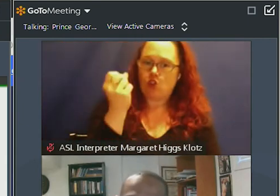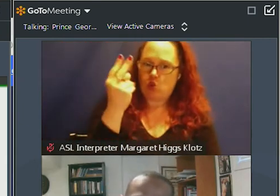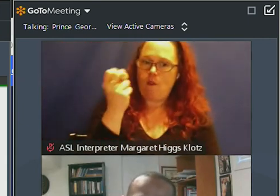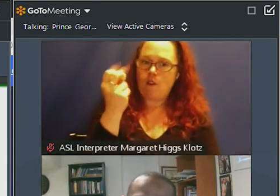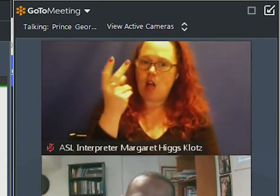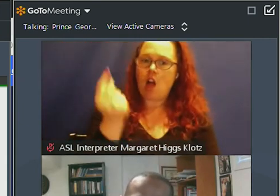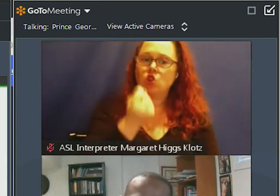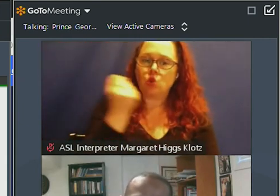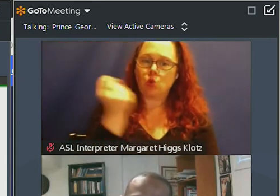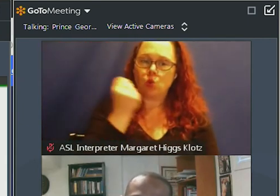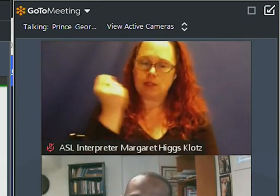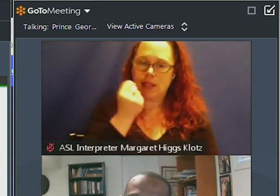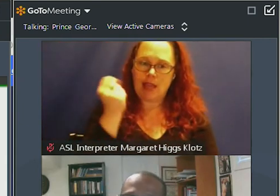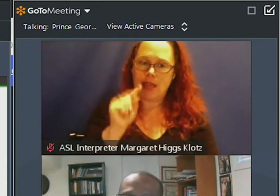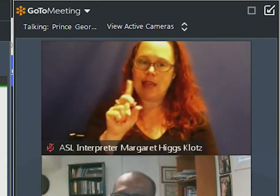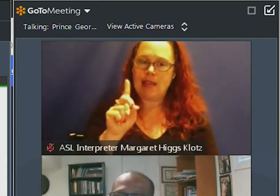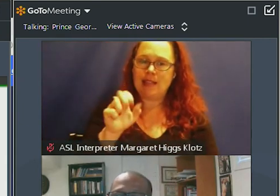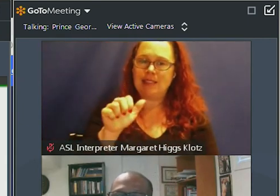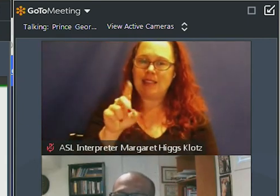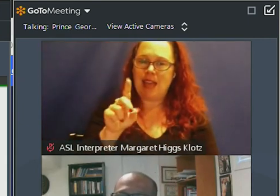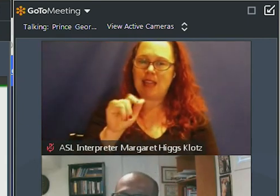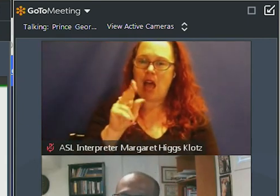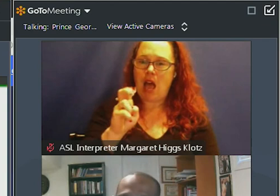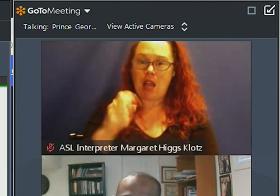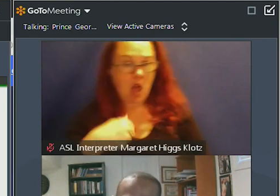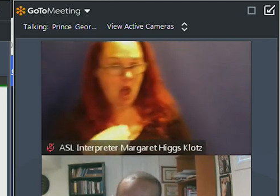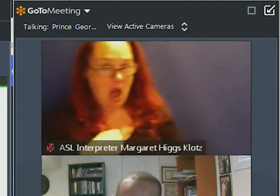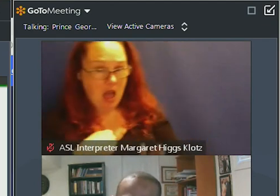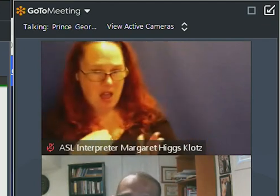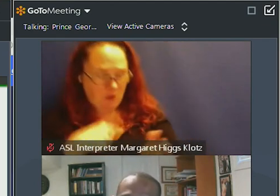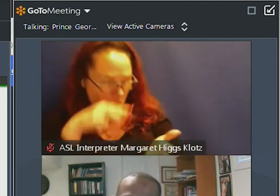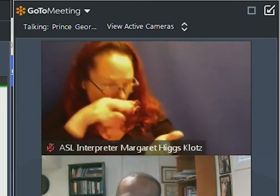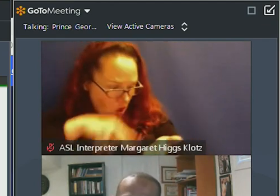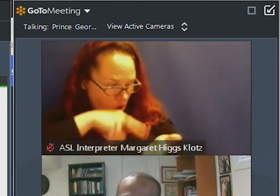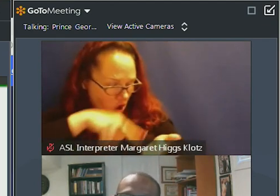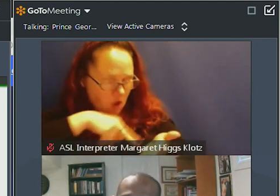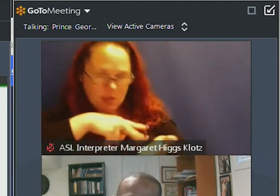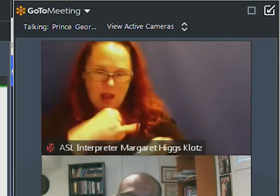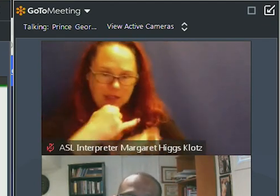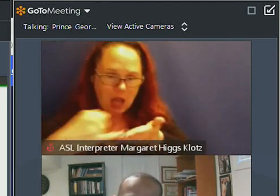So, and I have poured over this and I got my tabs and everything. So I've gone over every legal argument that you have in it.